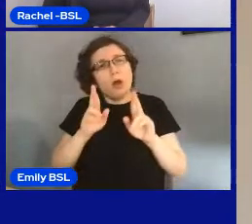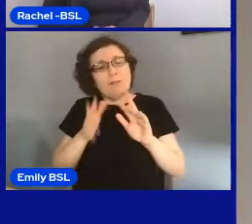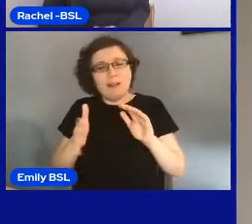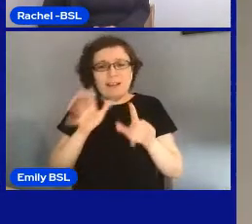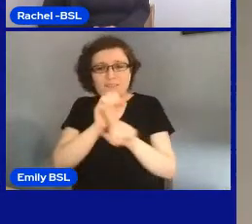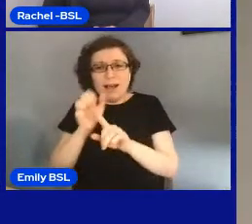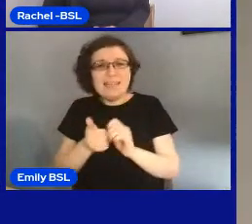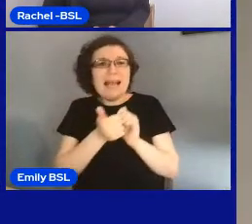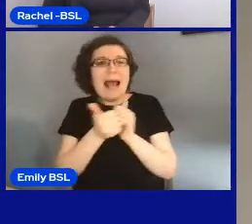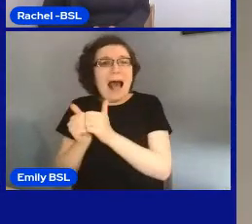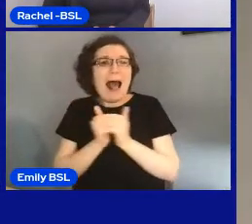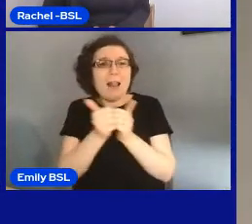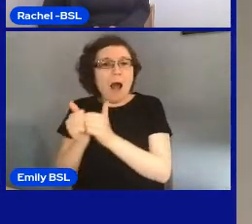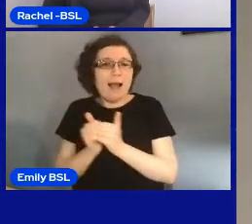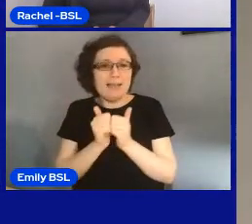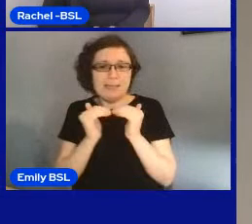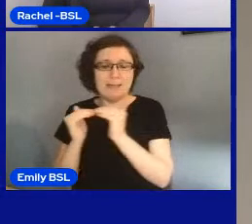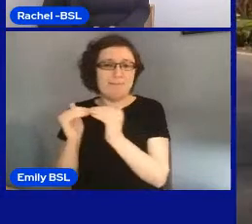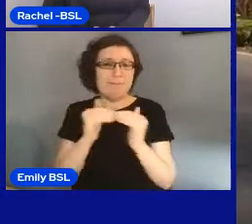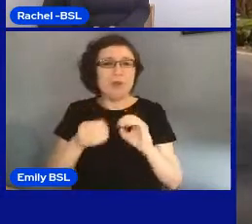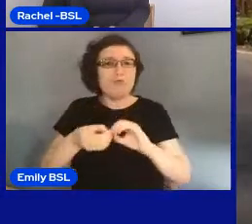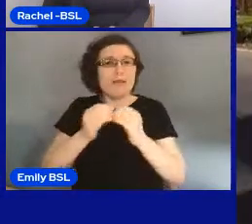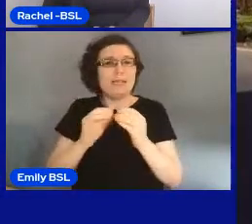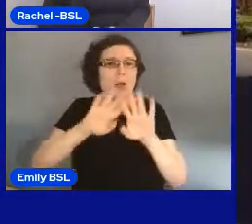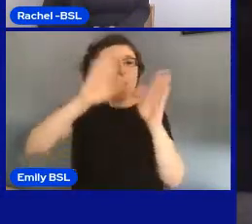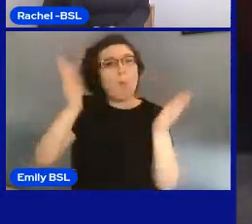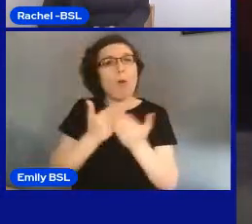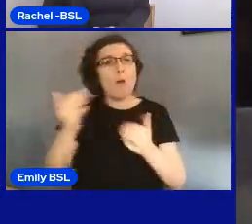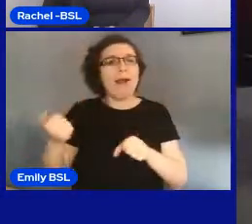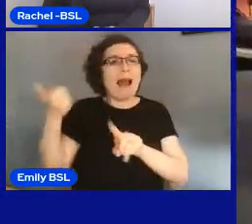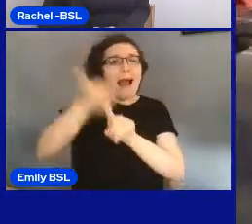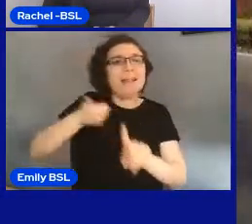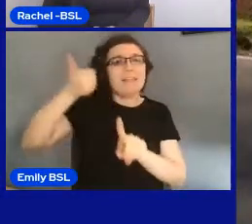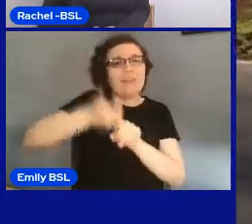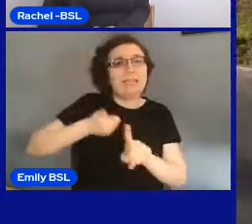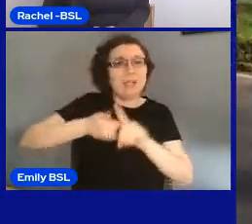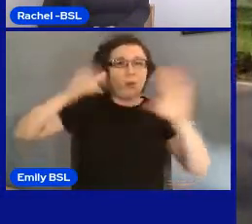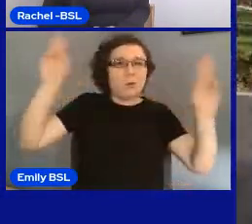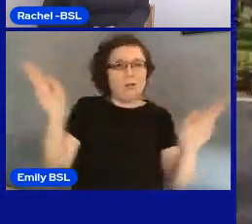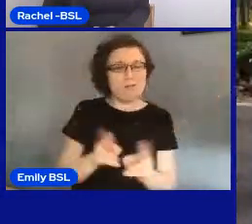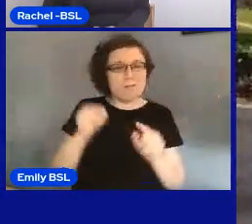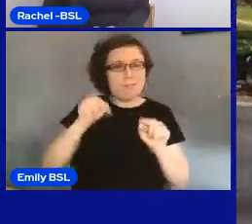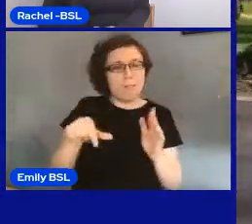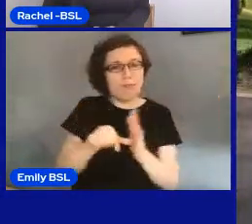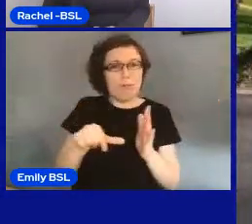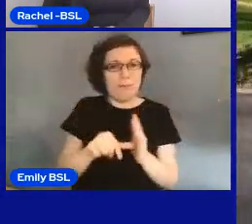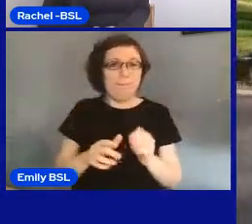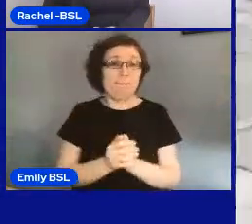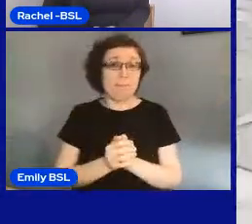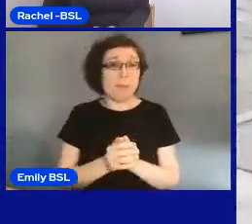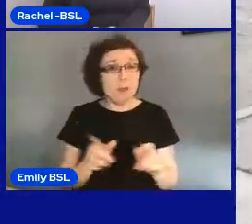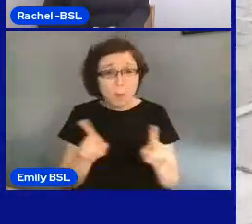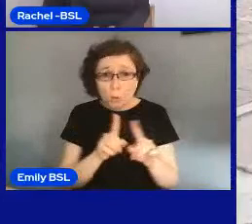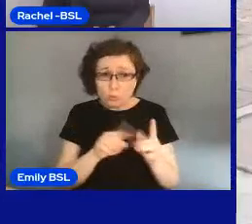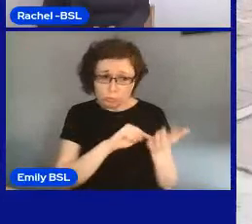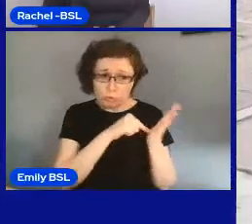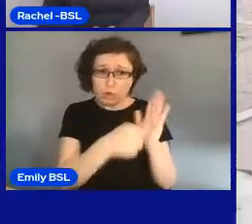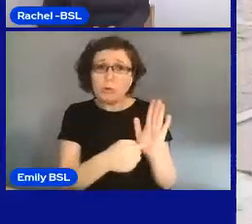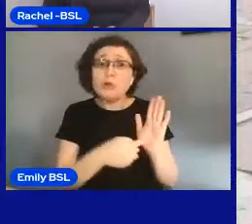like they have allies using the internet and connecting through our community of worldwide activists. But, this is also input